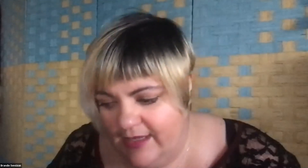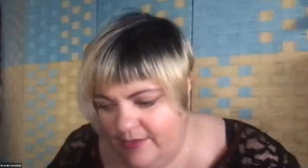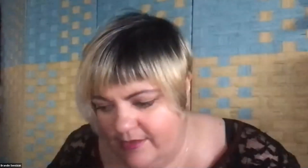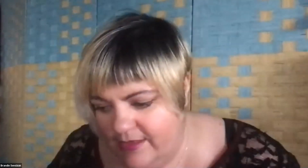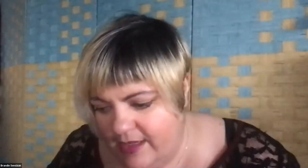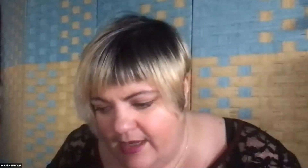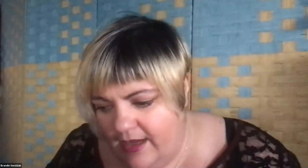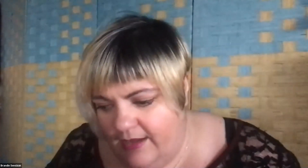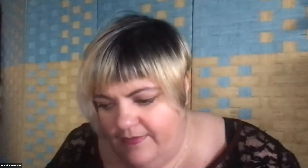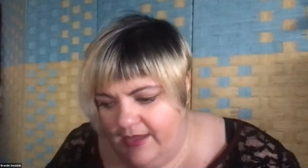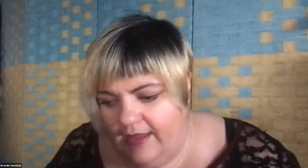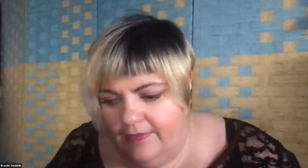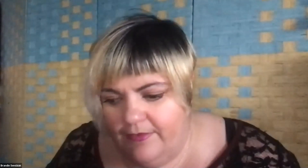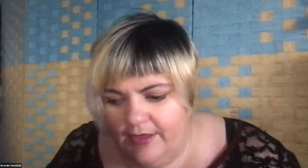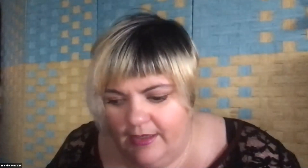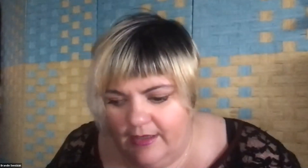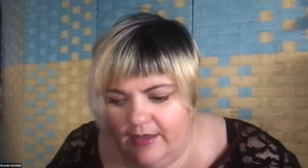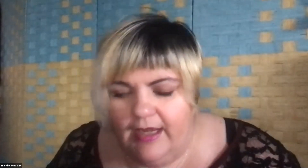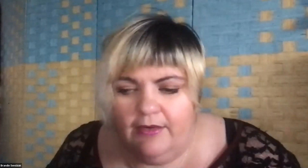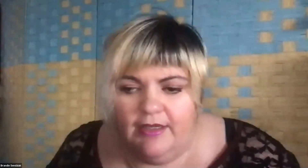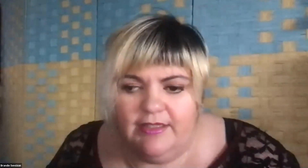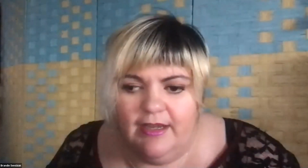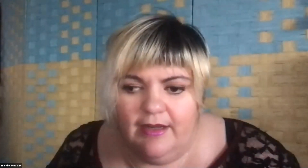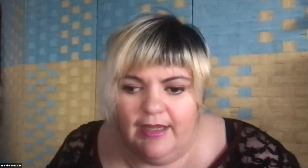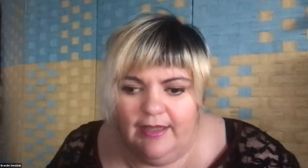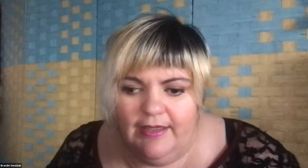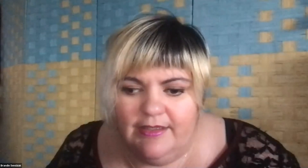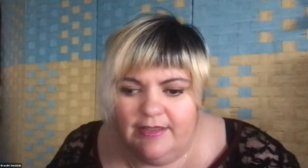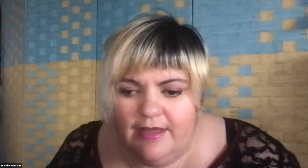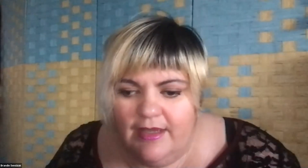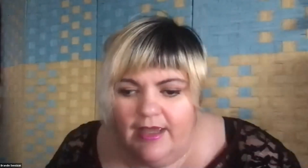these policies. We really want to try to make sure that